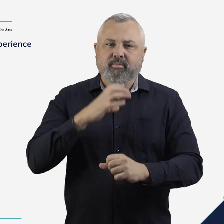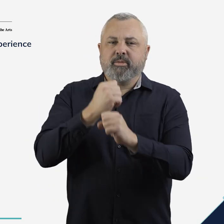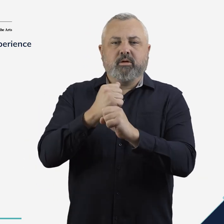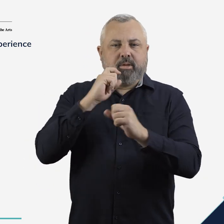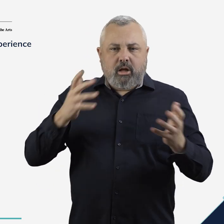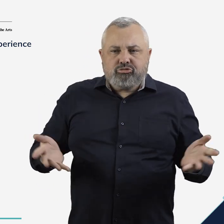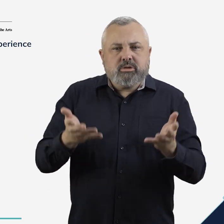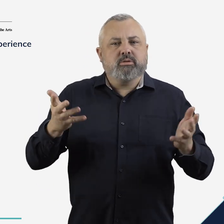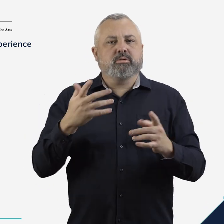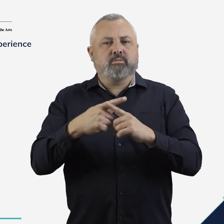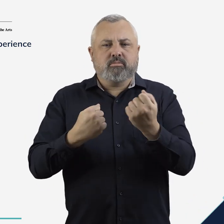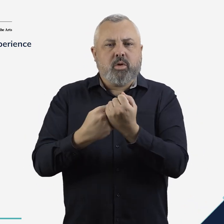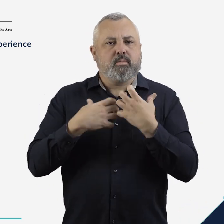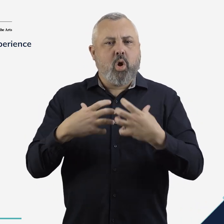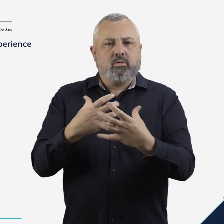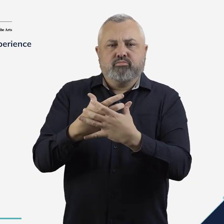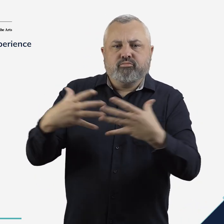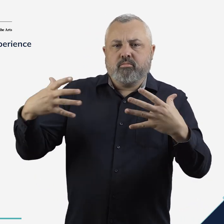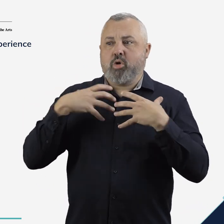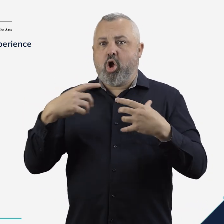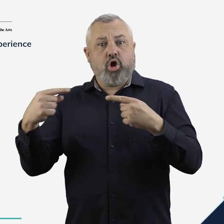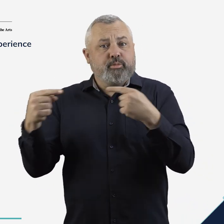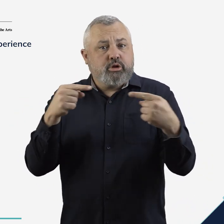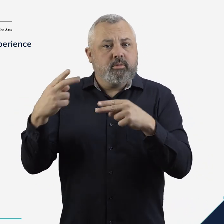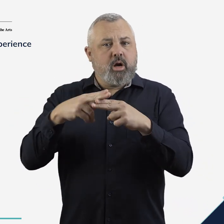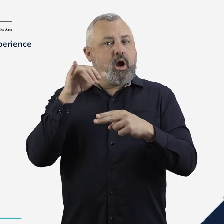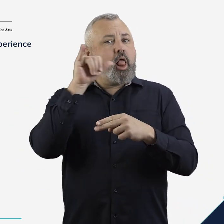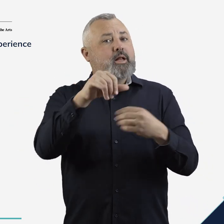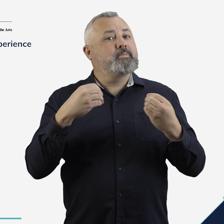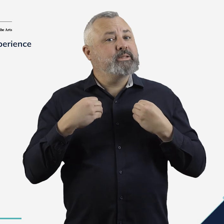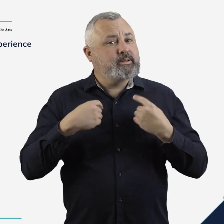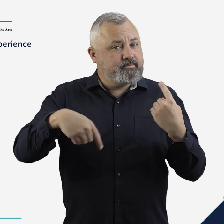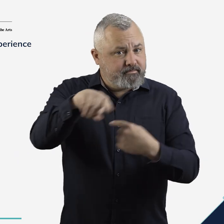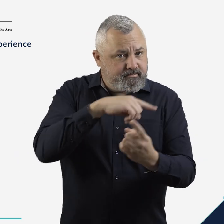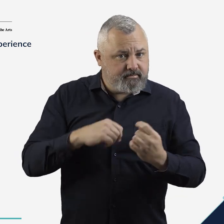We will facilitate competition and growth in the commercial aviation market,